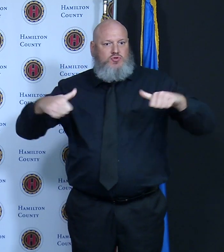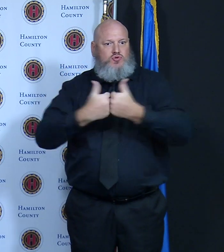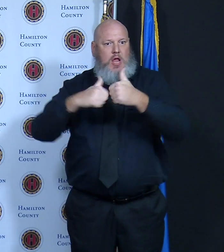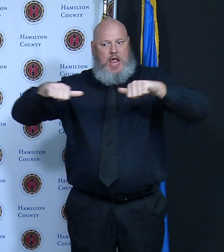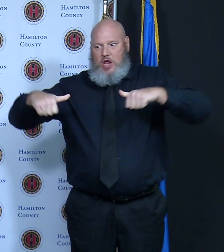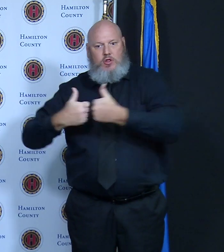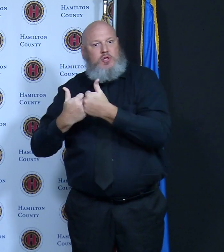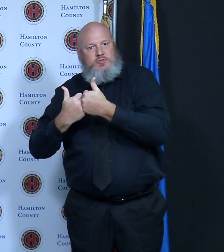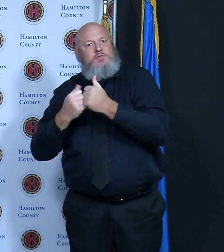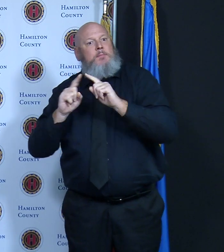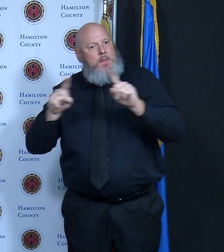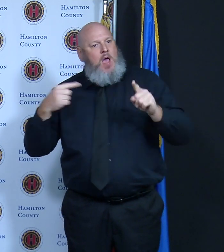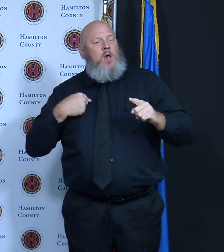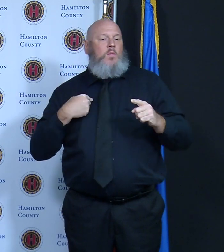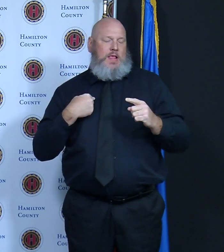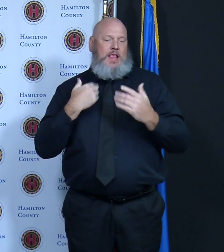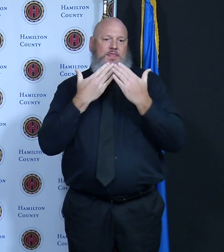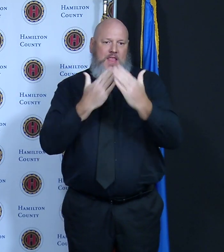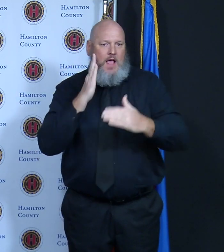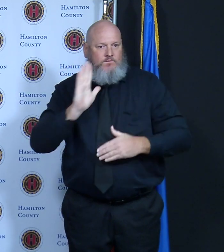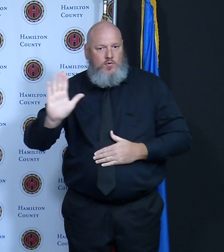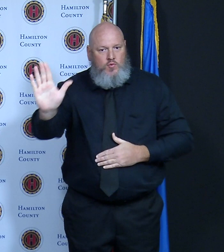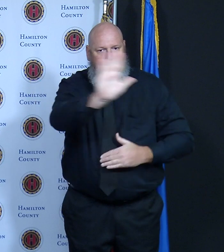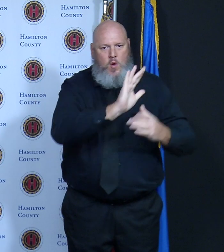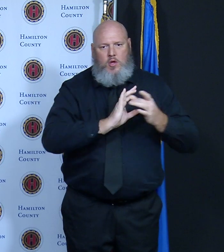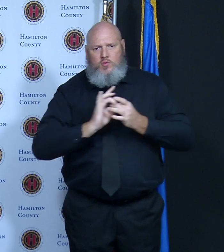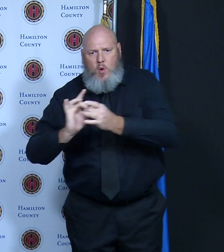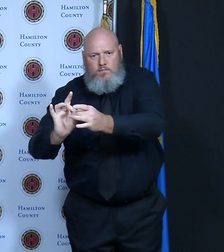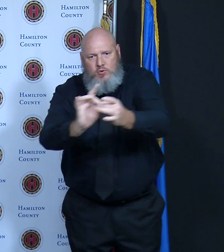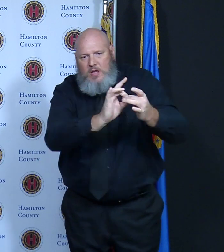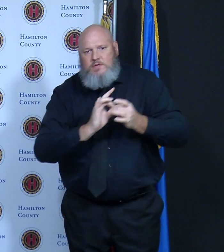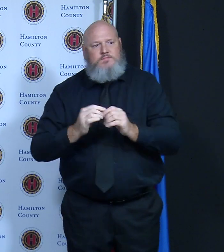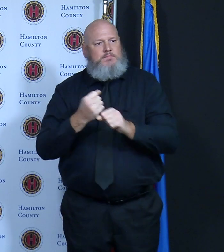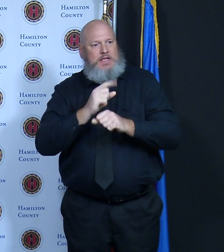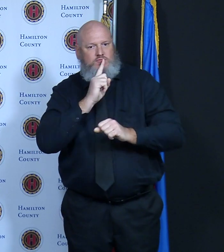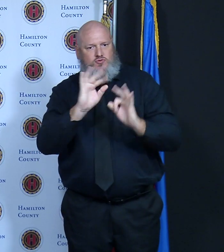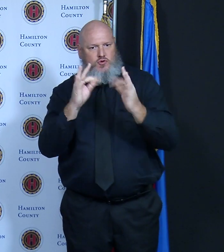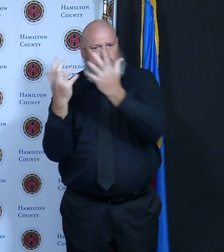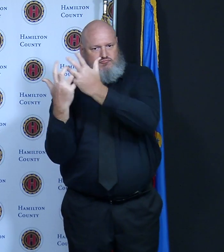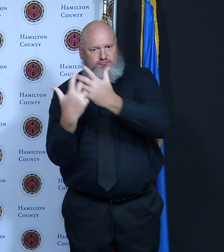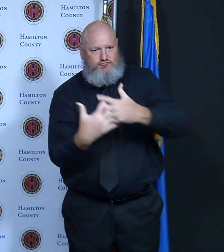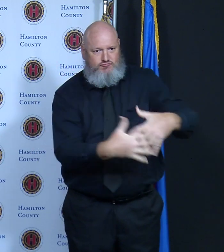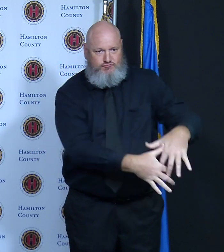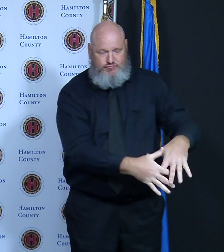practices we've received a few reports and some questions about businesses